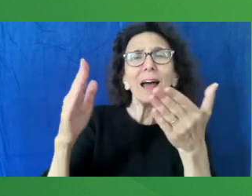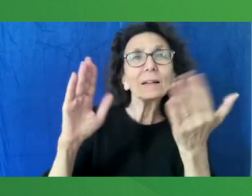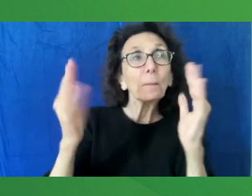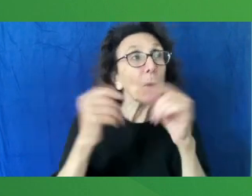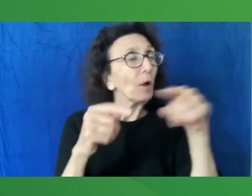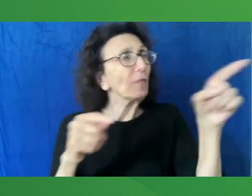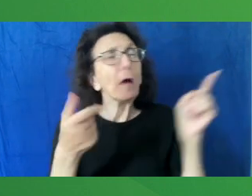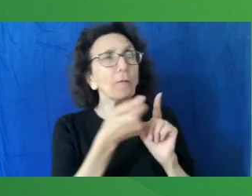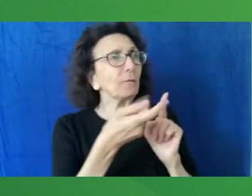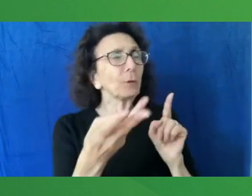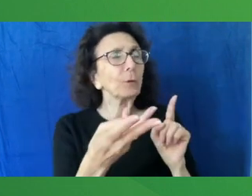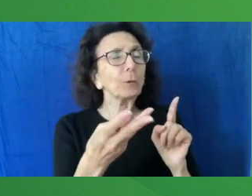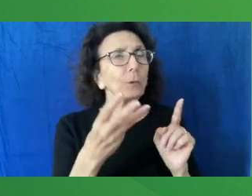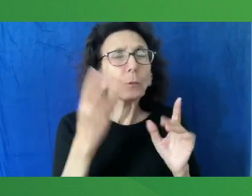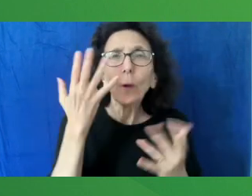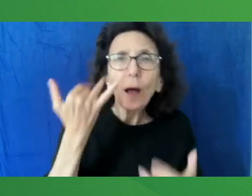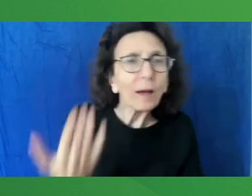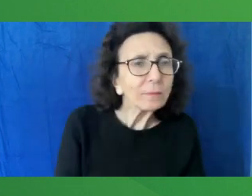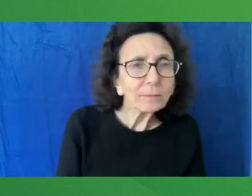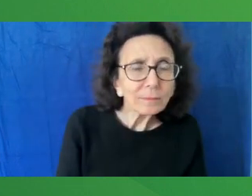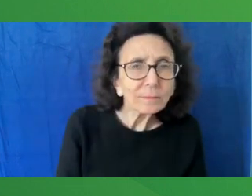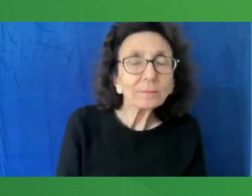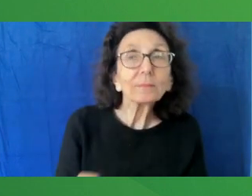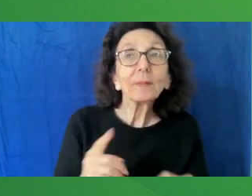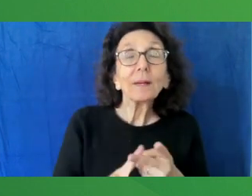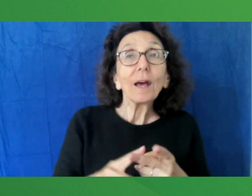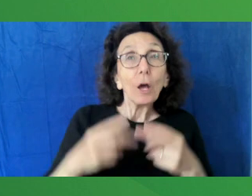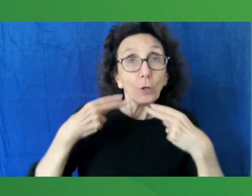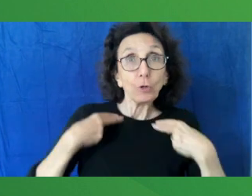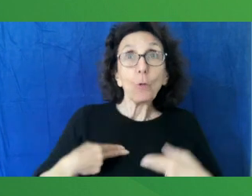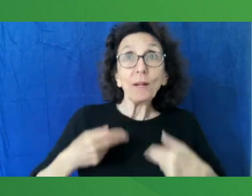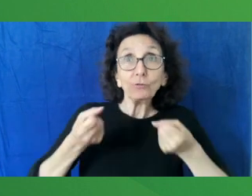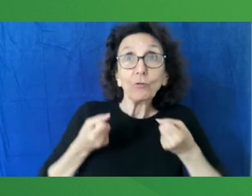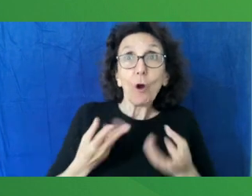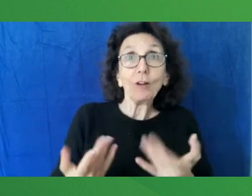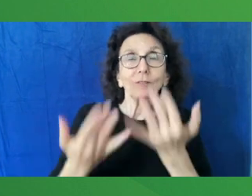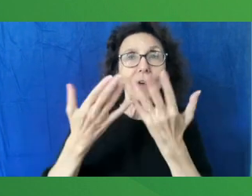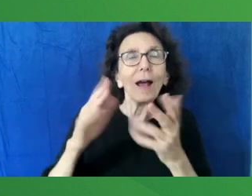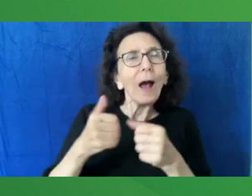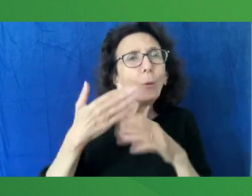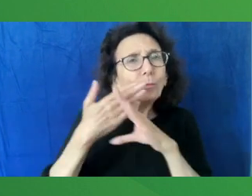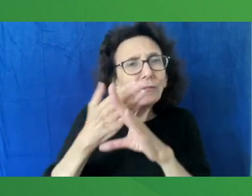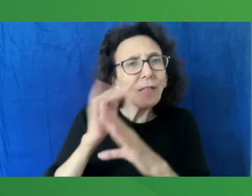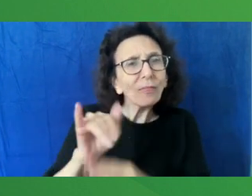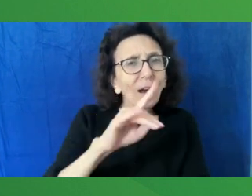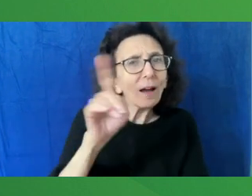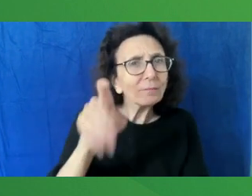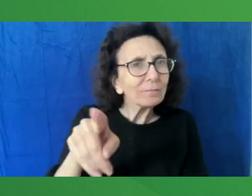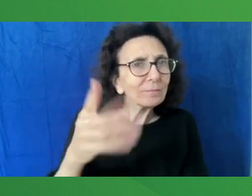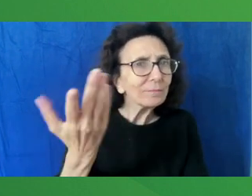How can we prevent these human related causes?